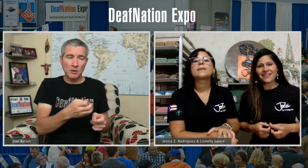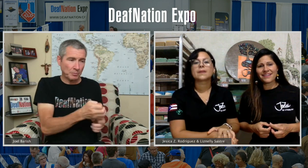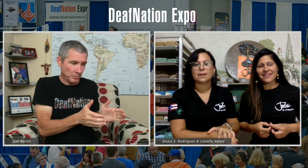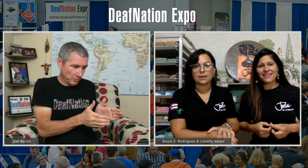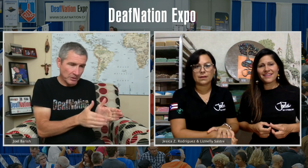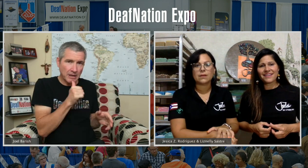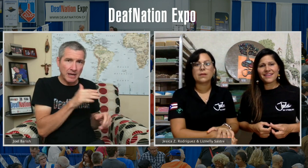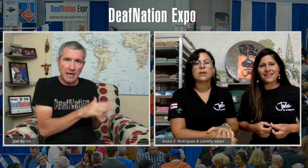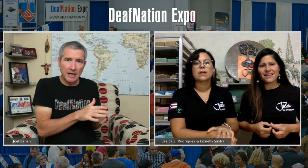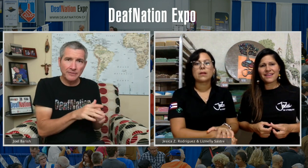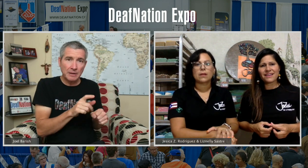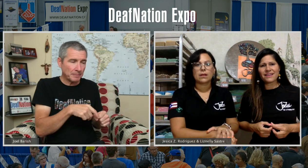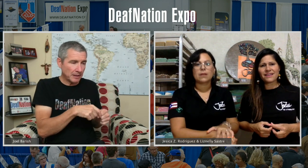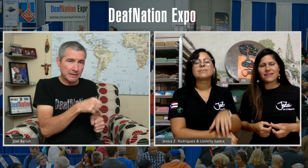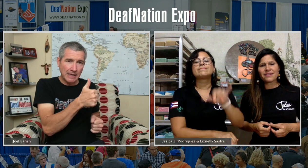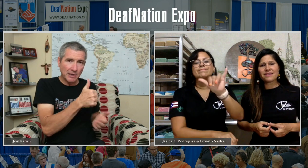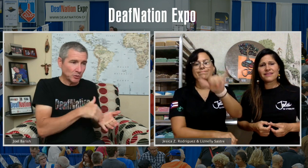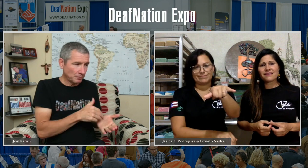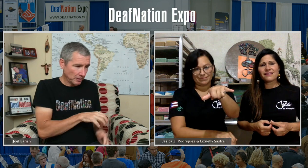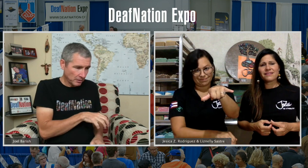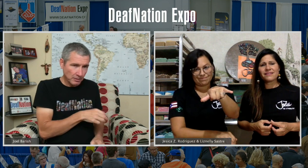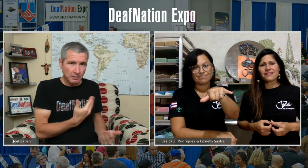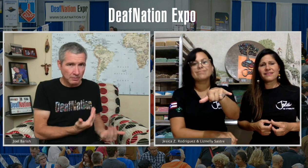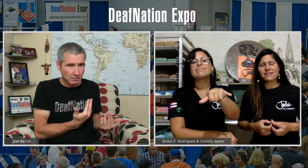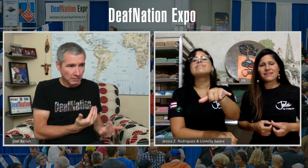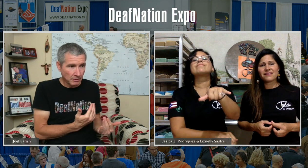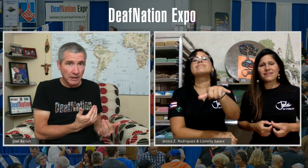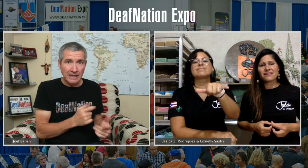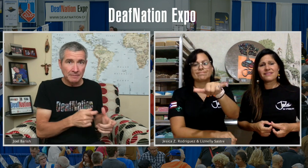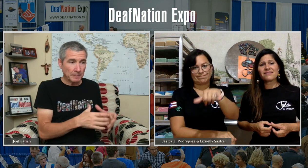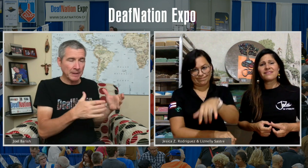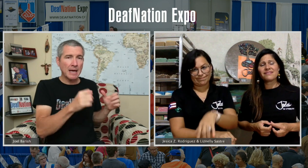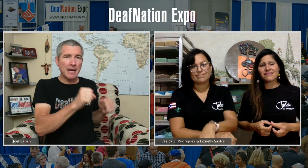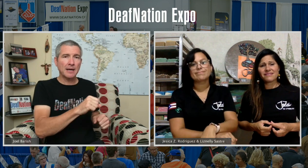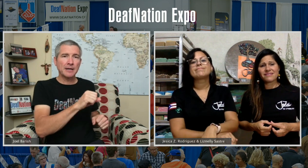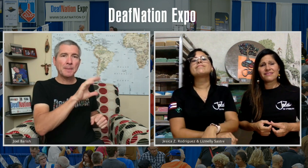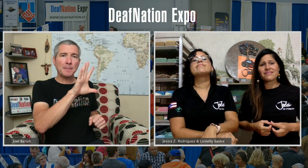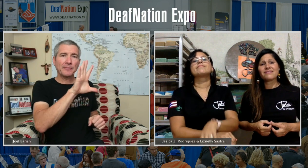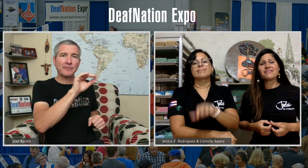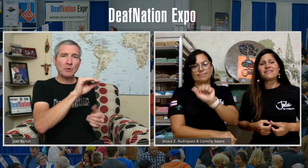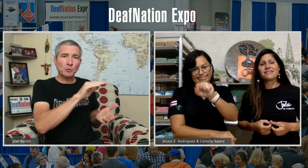but there’s not enough. You need ten soaps and then wait, and if you have more things,